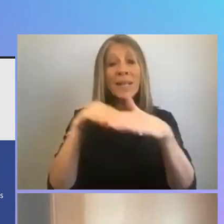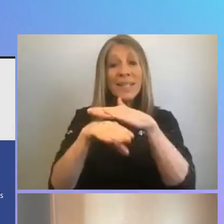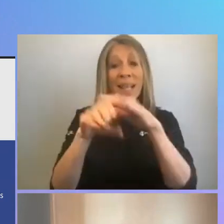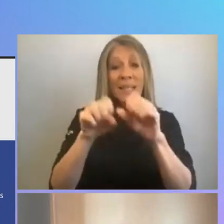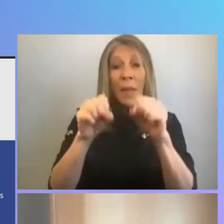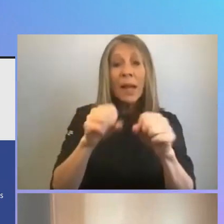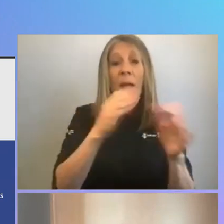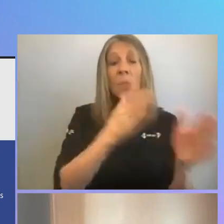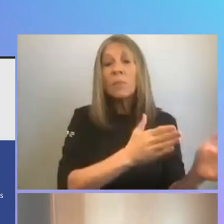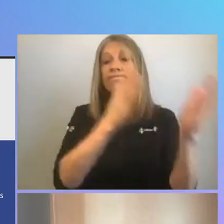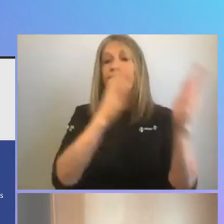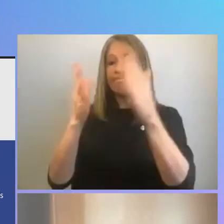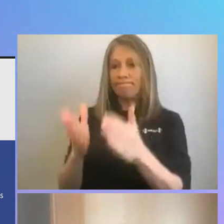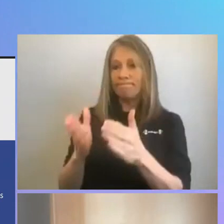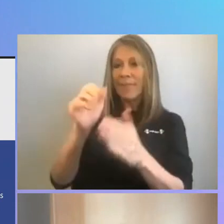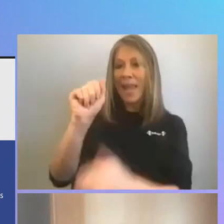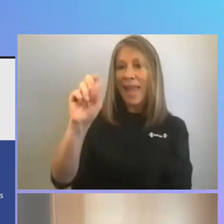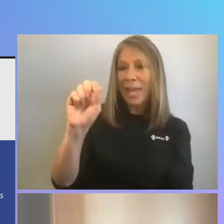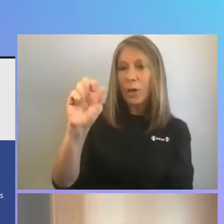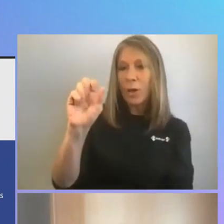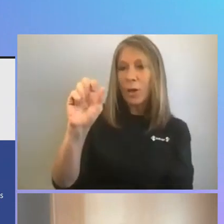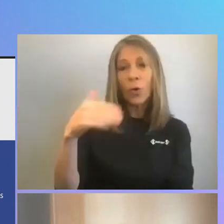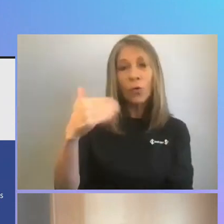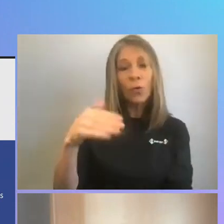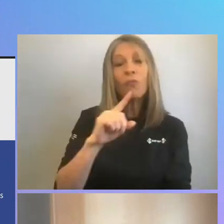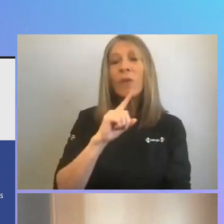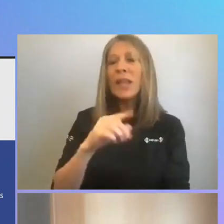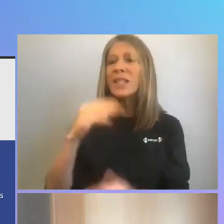angular, which marks just a strategic move towards our